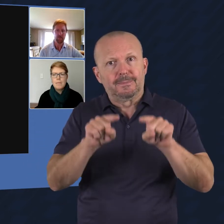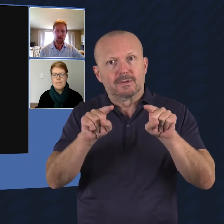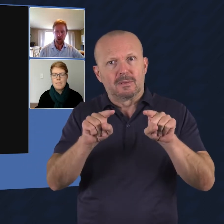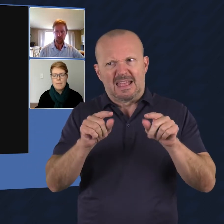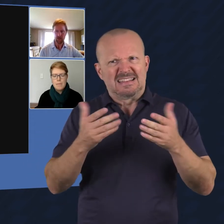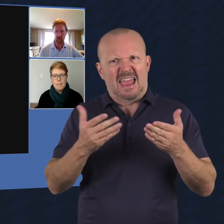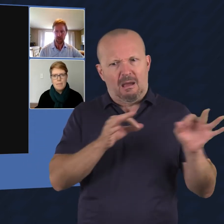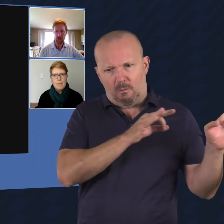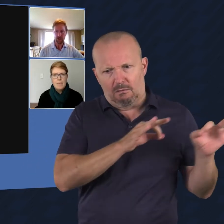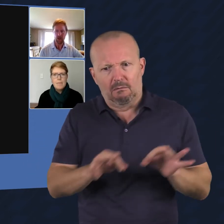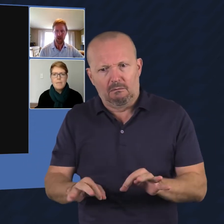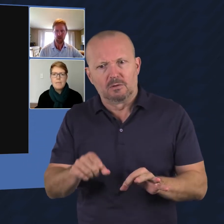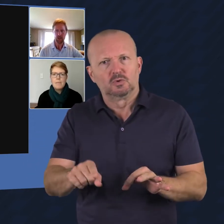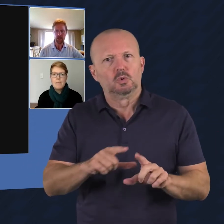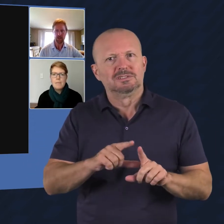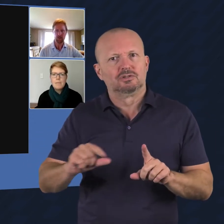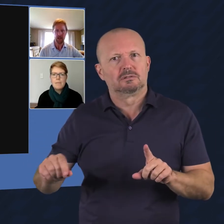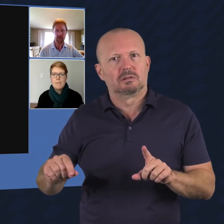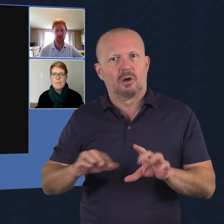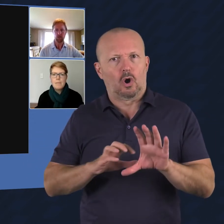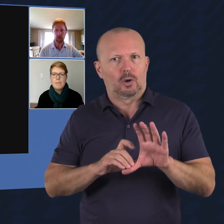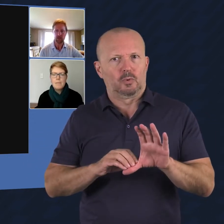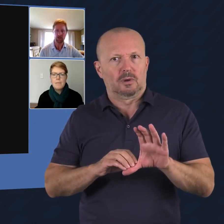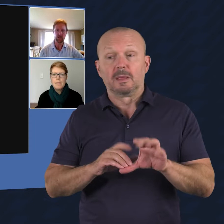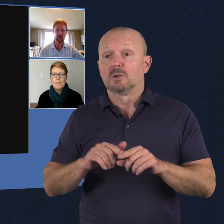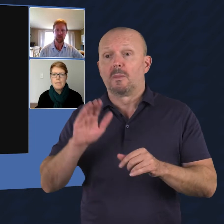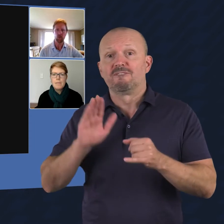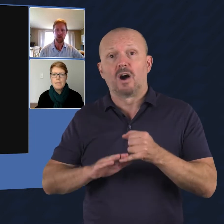While preserving the final release remains relatively straightforward,